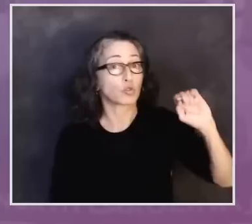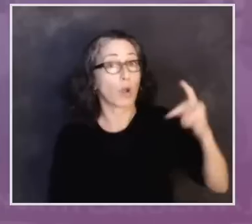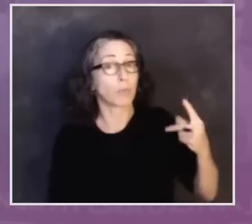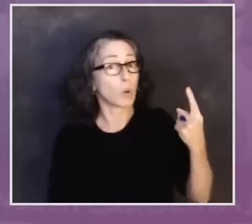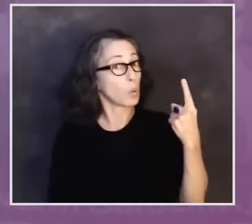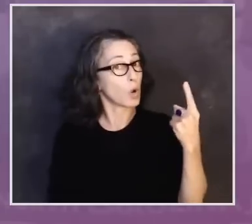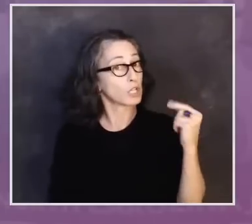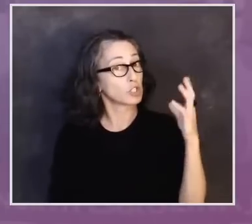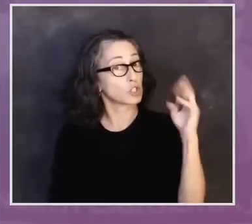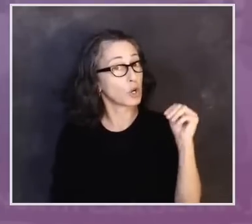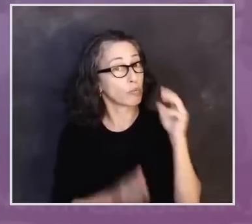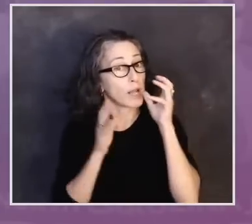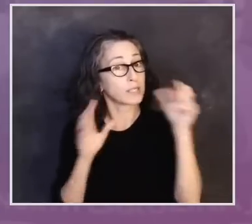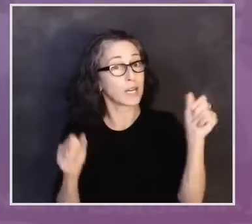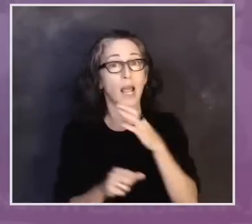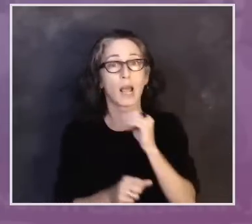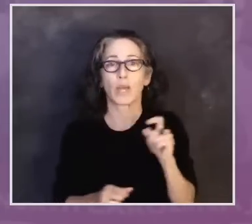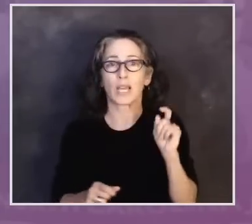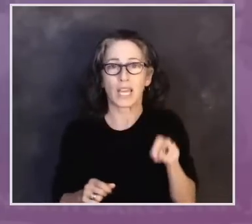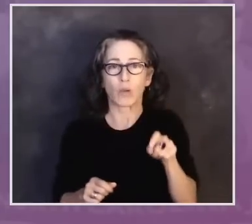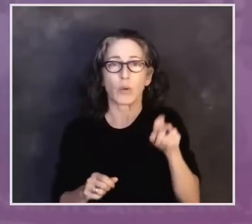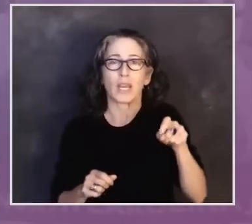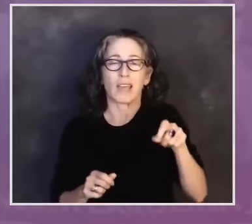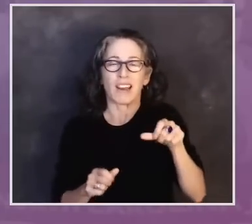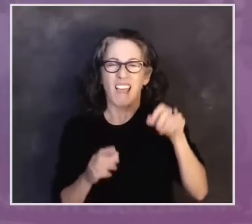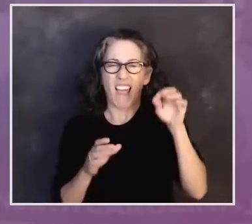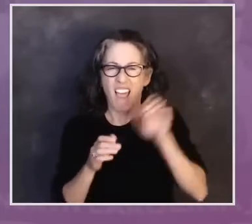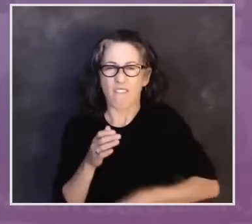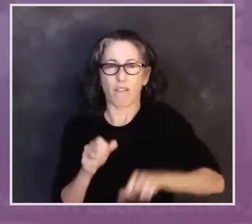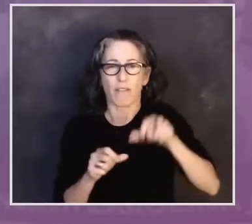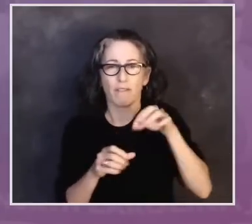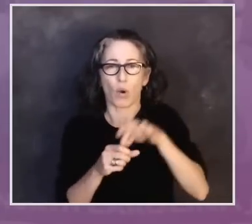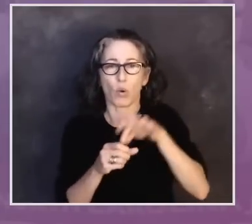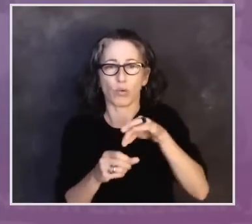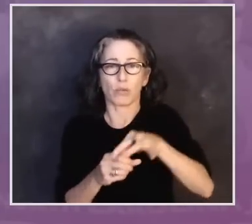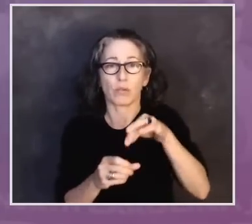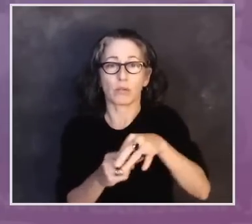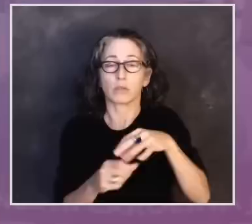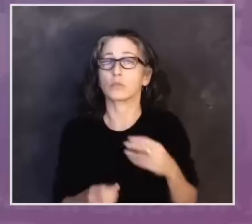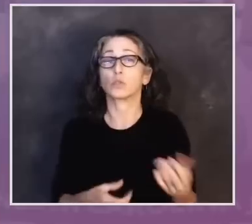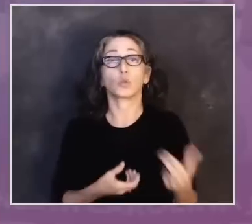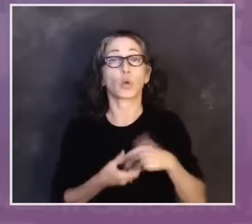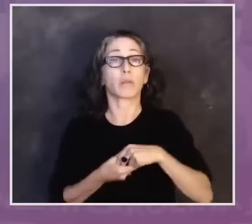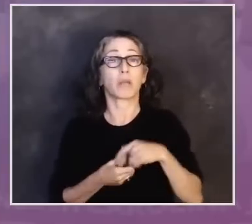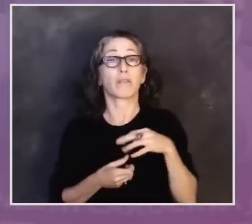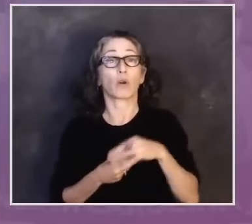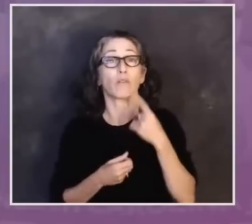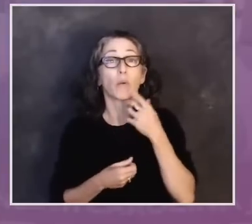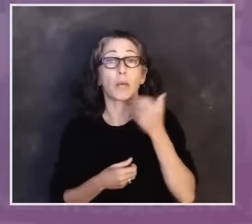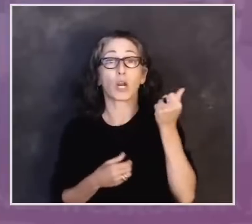WE'RE GOING TO MAKE DONALD TRUMP A ONE-TERM PRESIDENT. BUT WE CAN'T DO IT WITHOUT